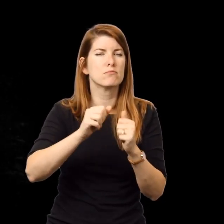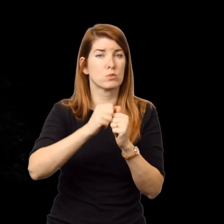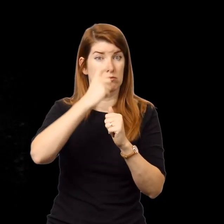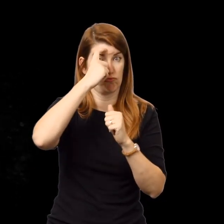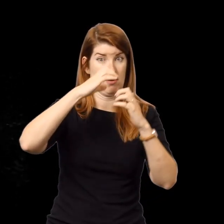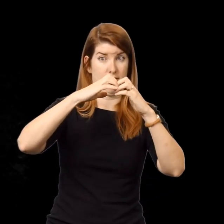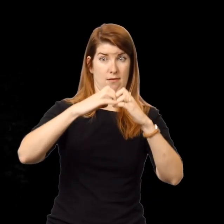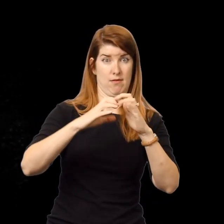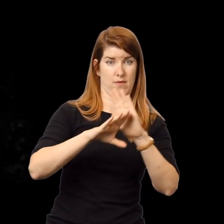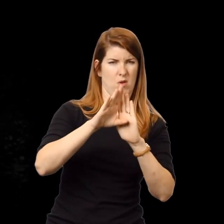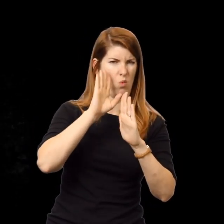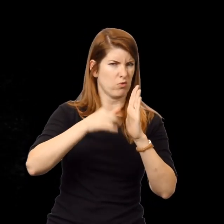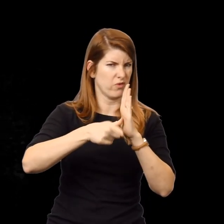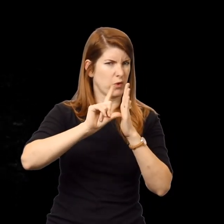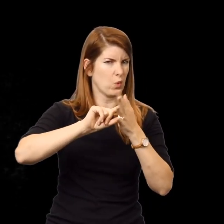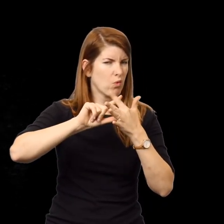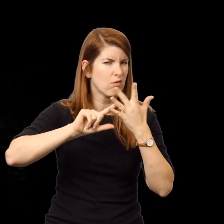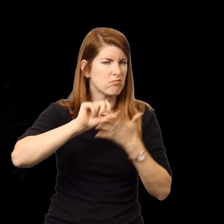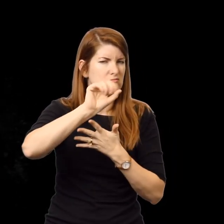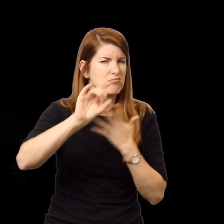with brain development I want to go over briefly.